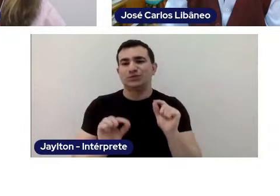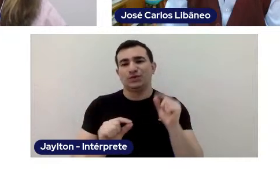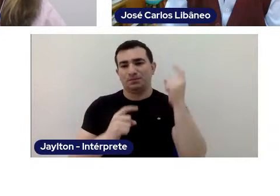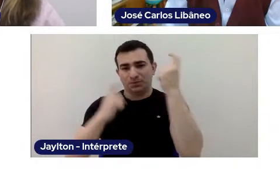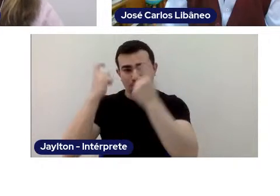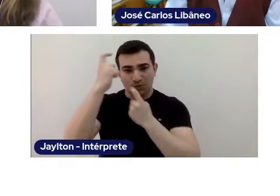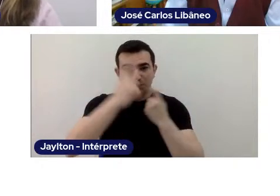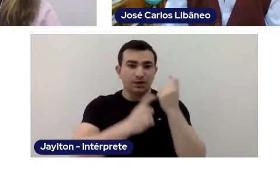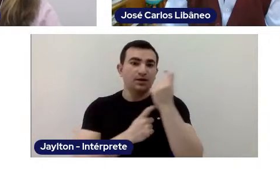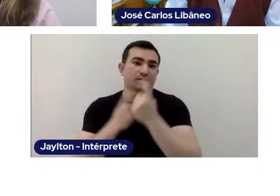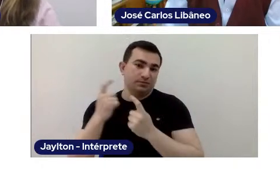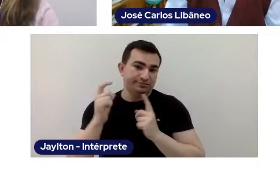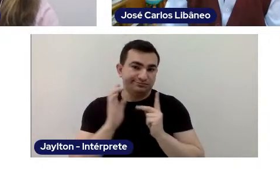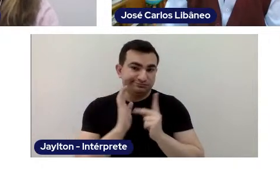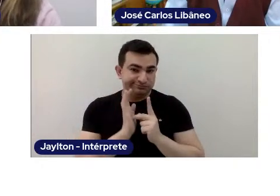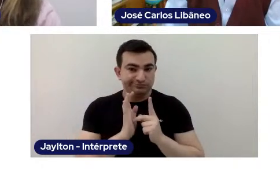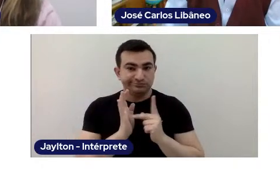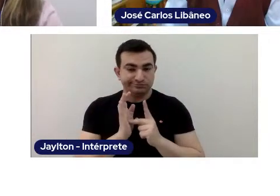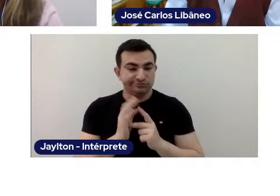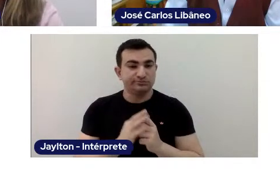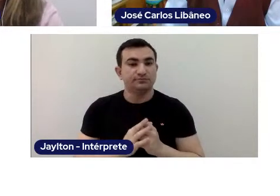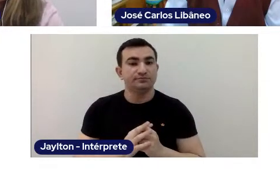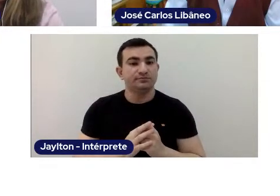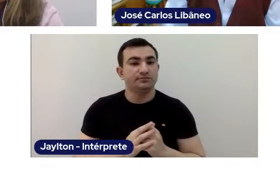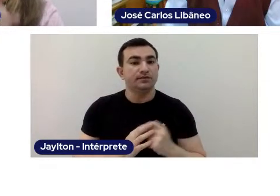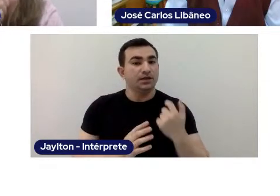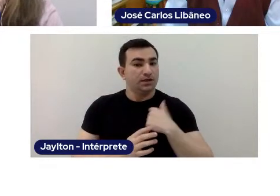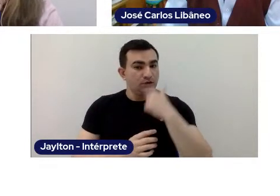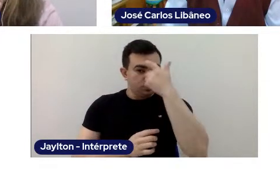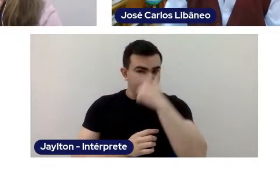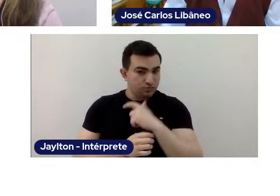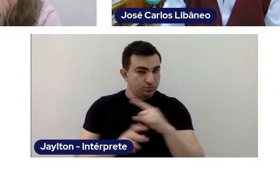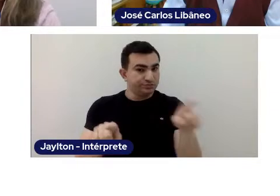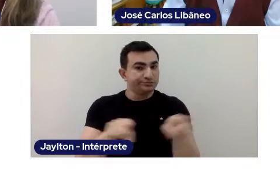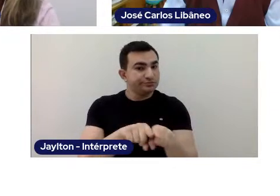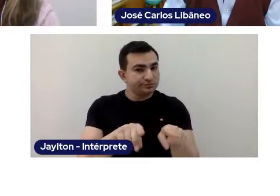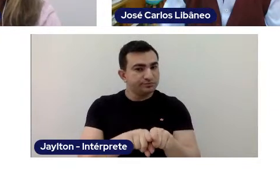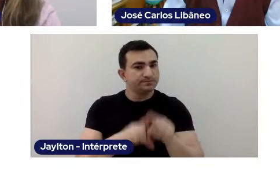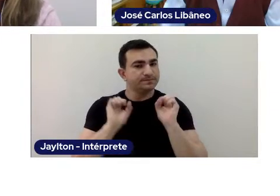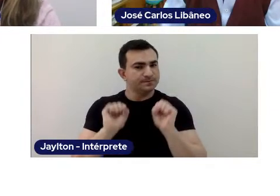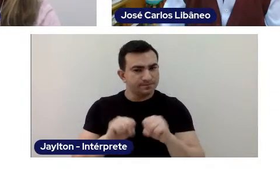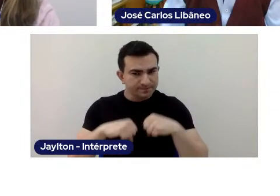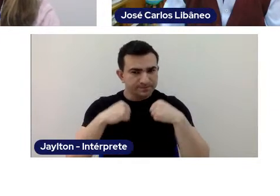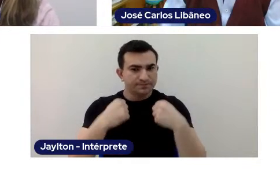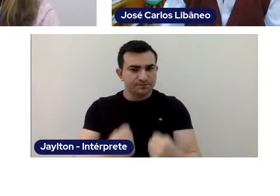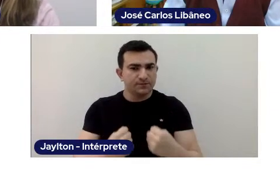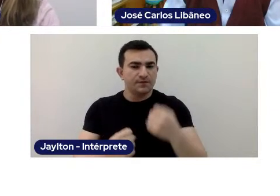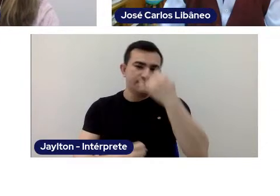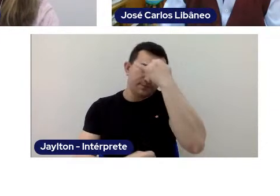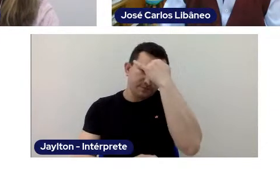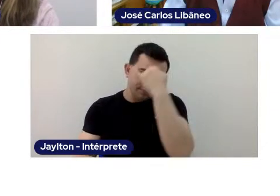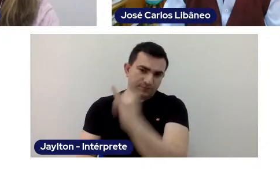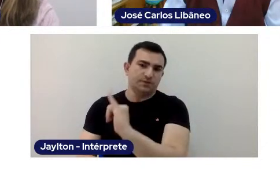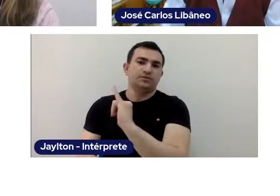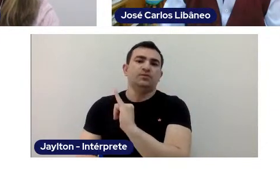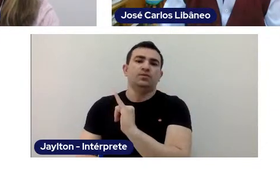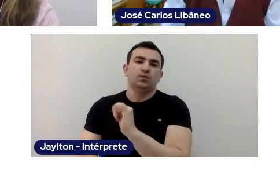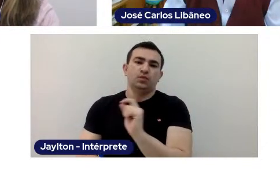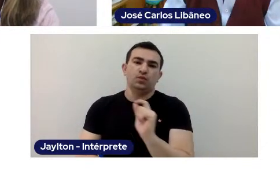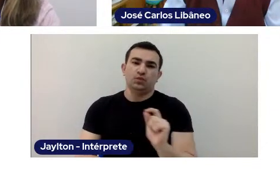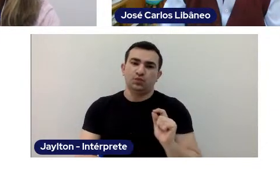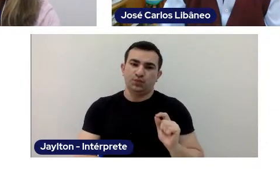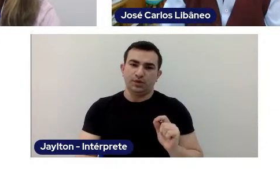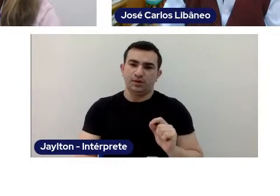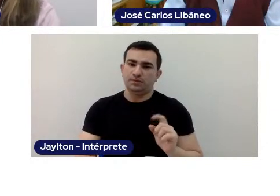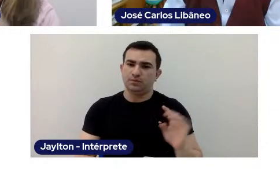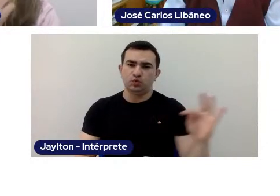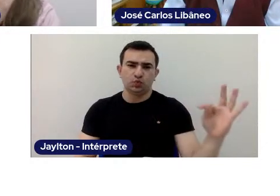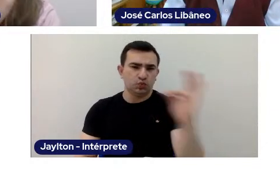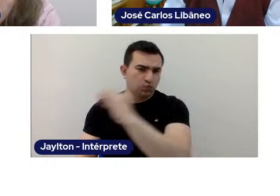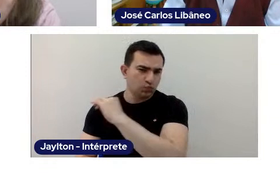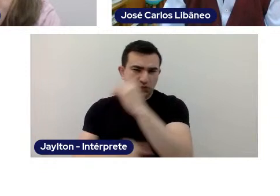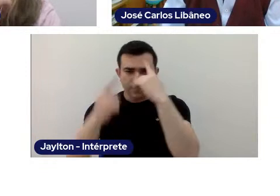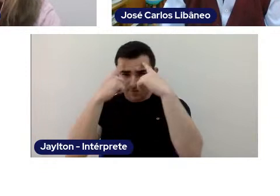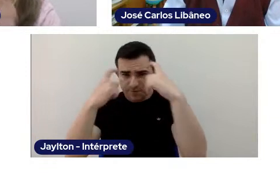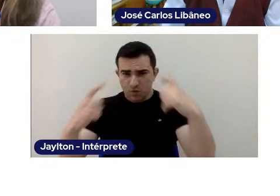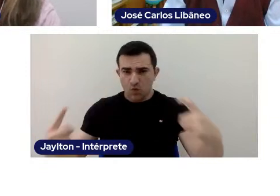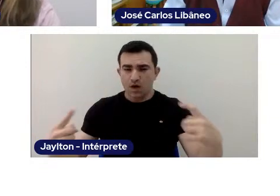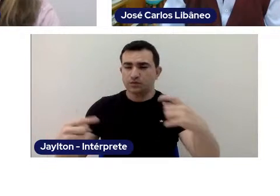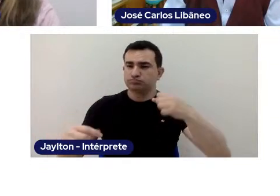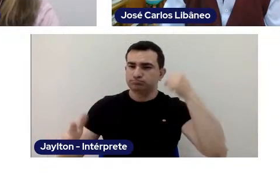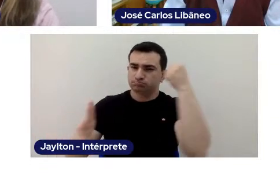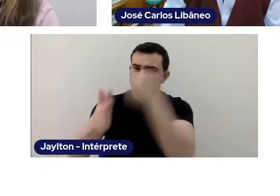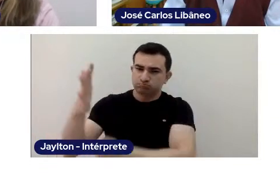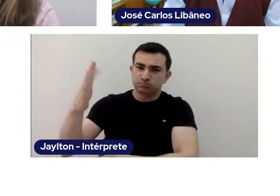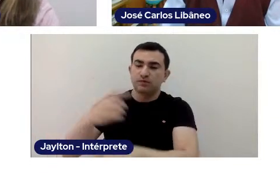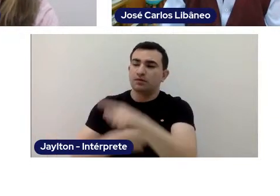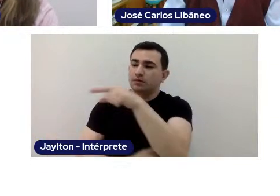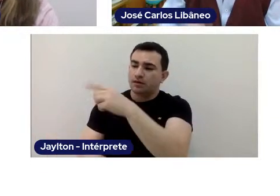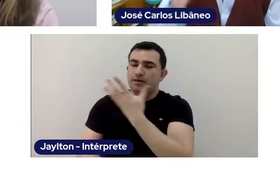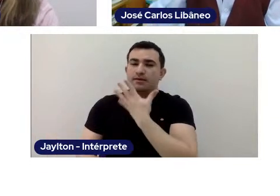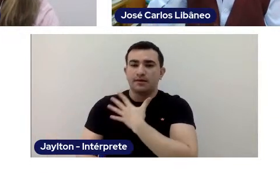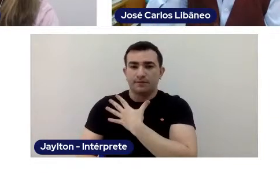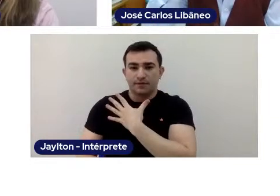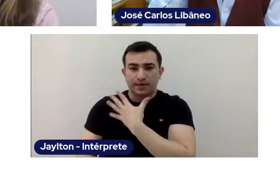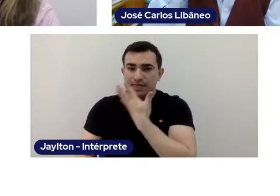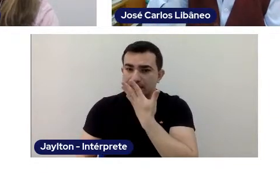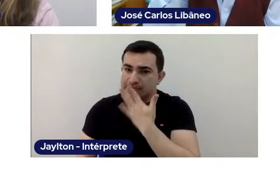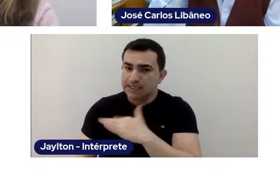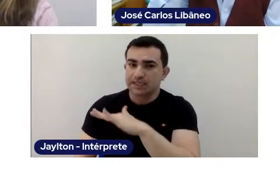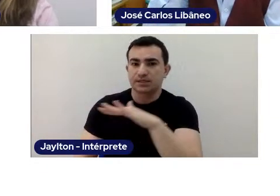And there is another factor, I am also a defensor for the cause of fighting against every kind of violence against youngsters, also fighting against children labor